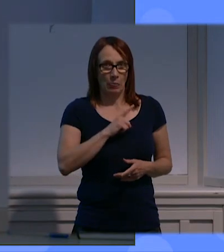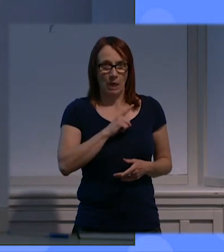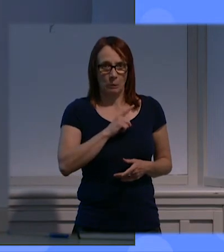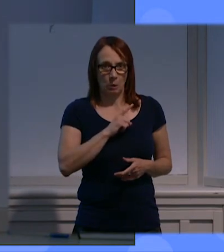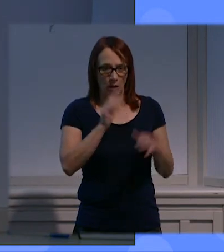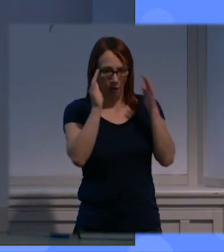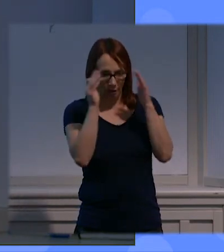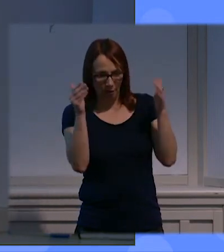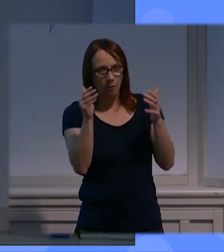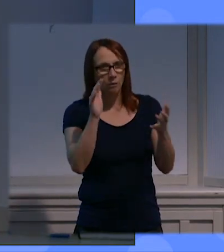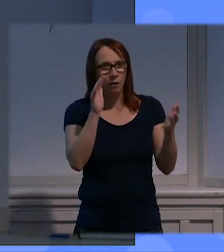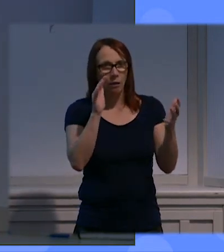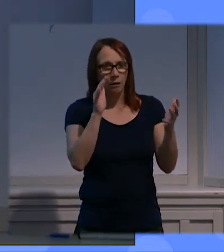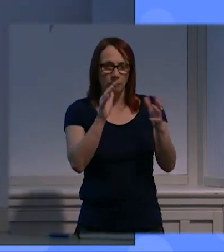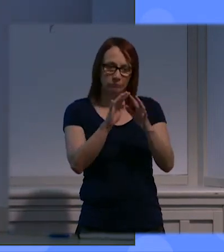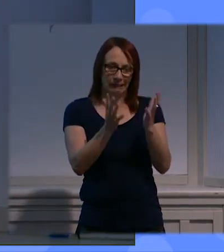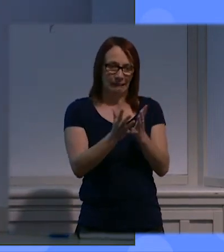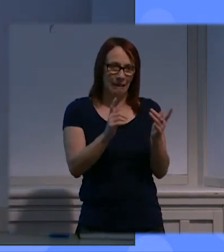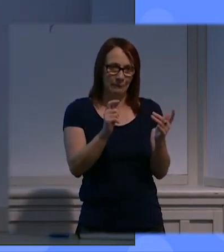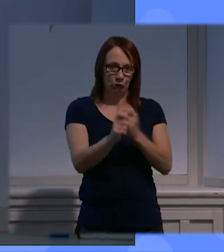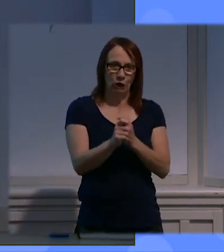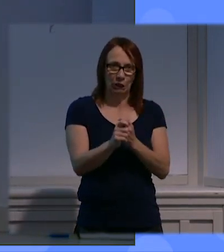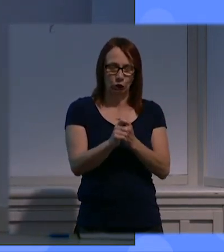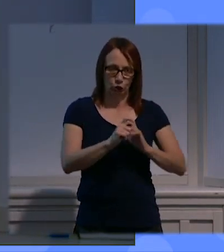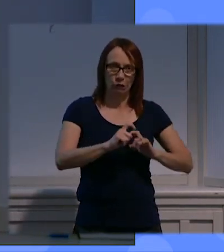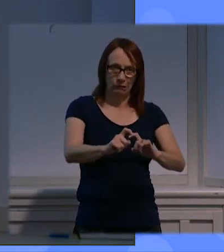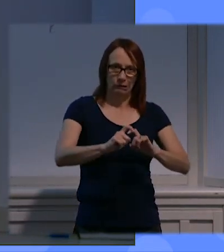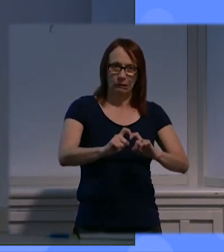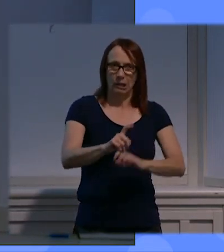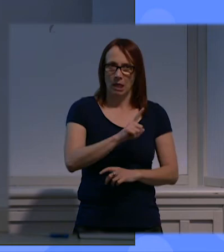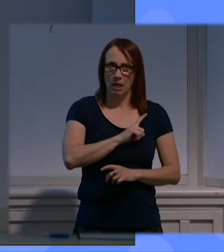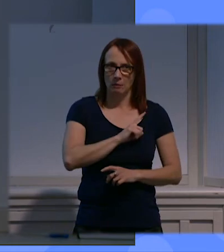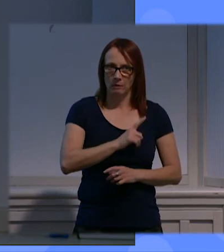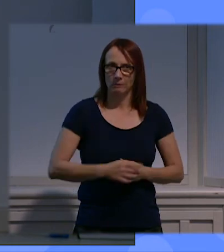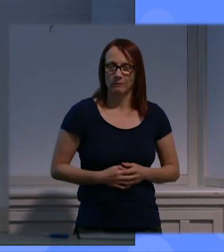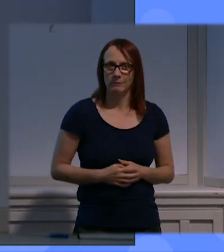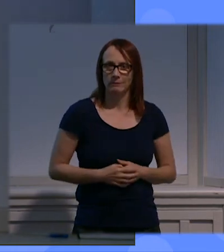importance of becoming a sustainable country but what actually does it mean